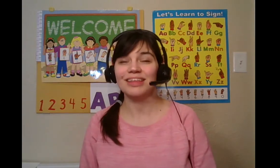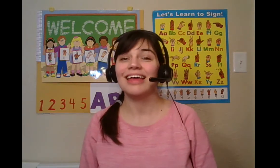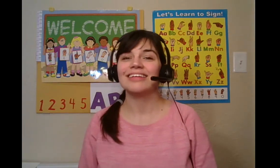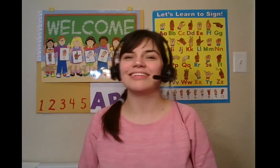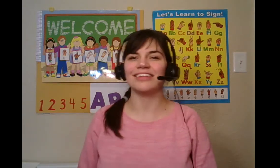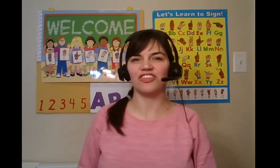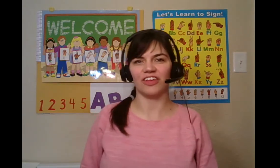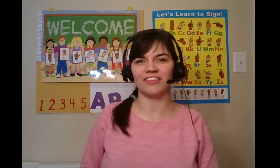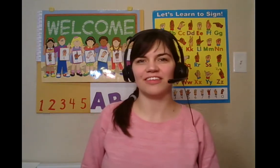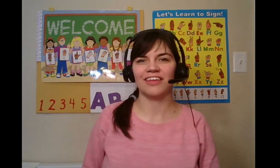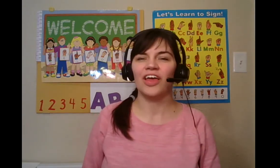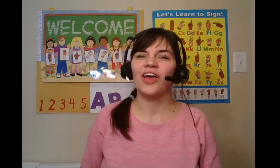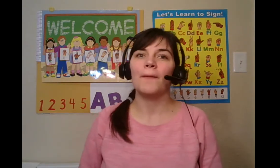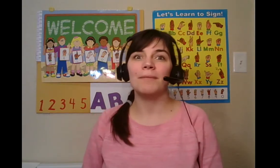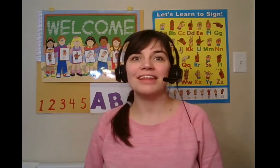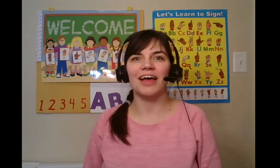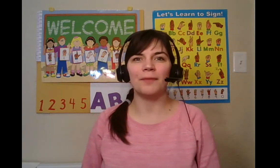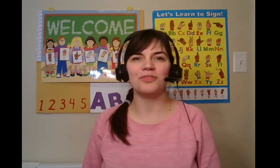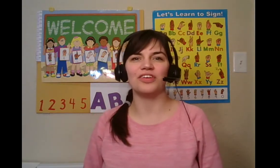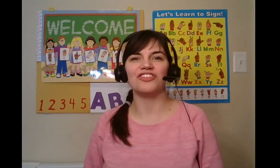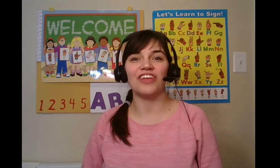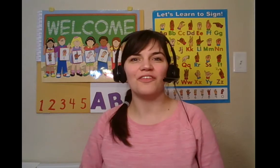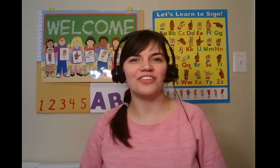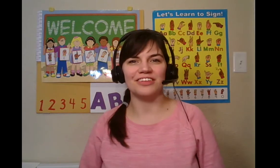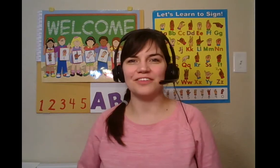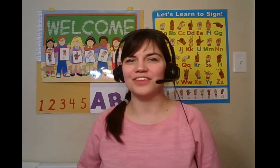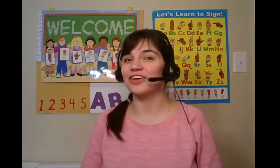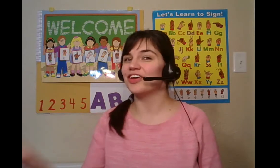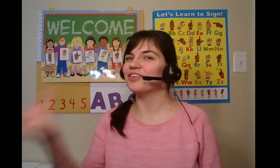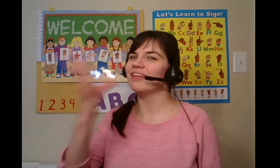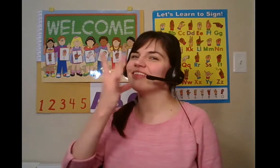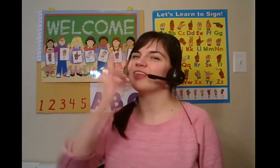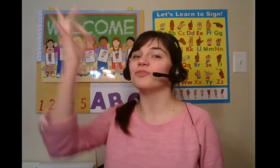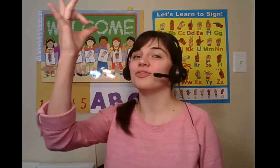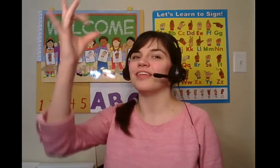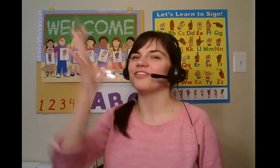Delicious. Many times when chefs on TV cook, you might see them do this with